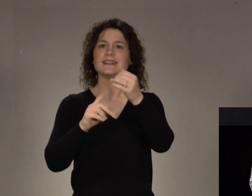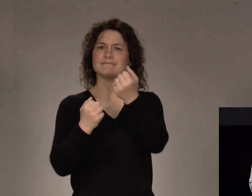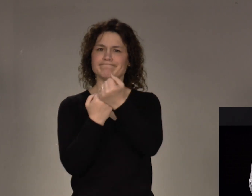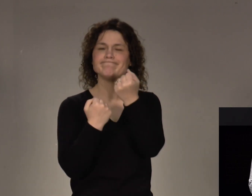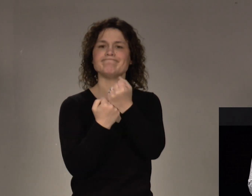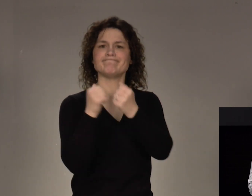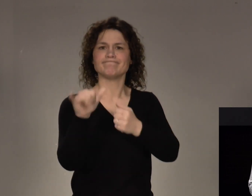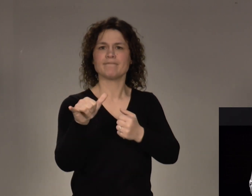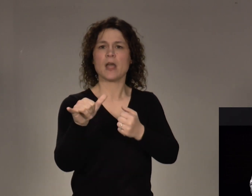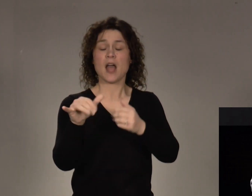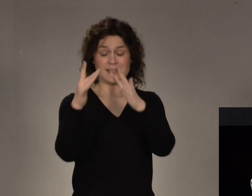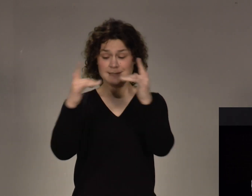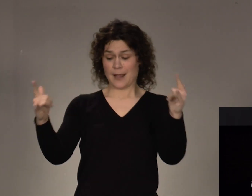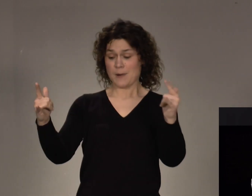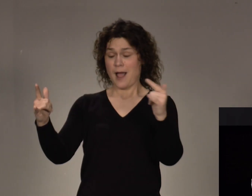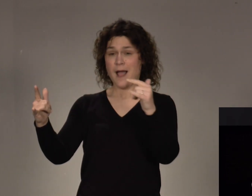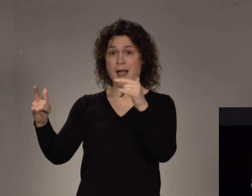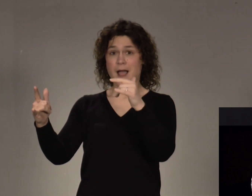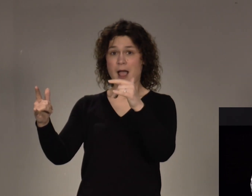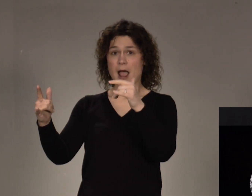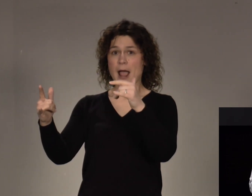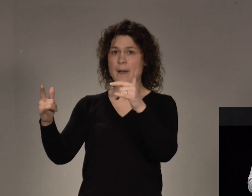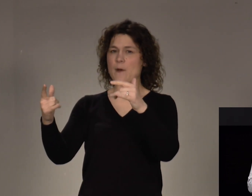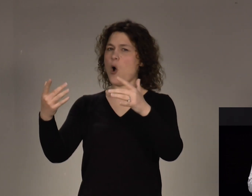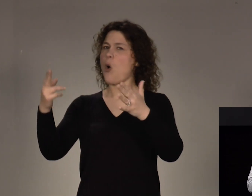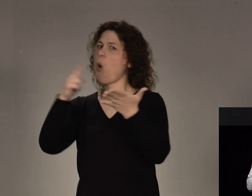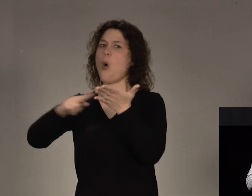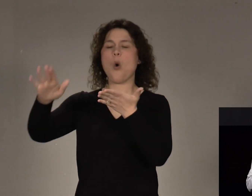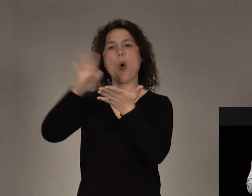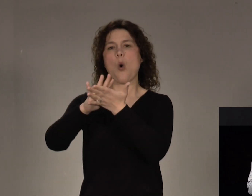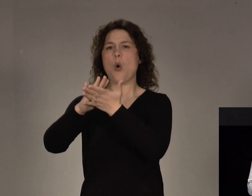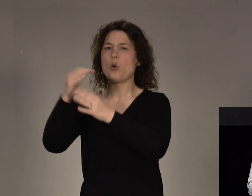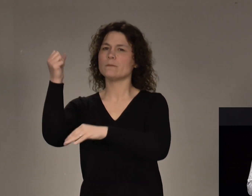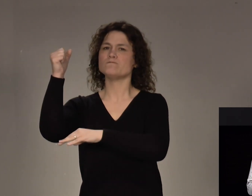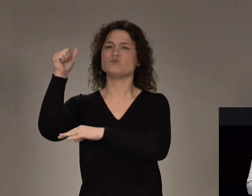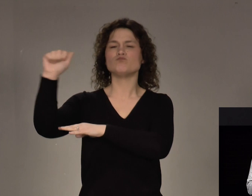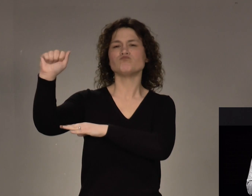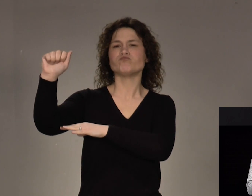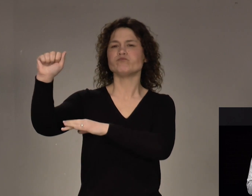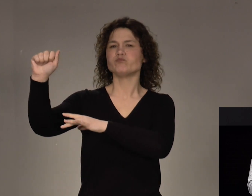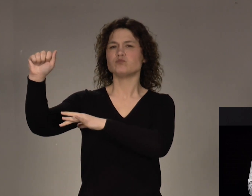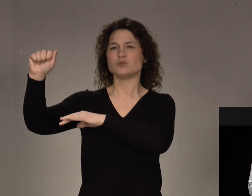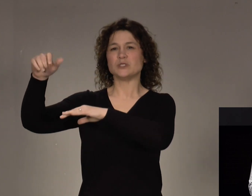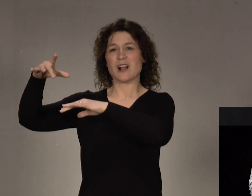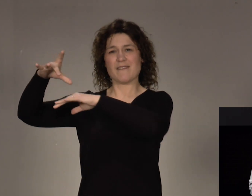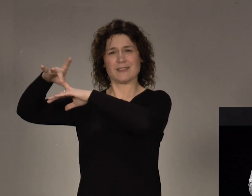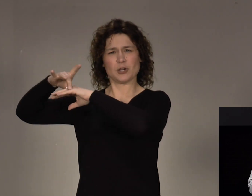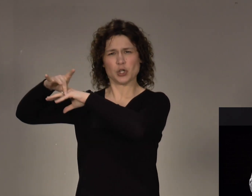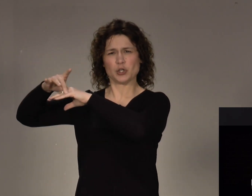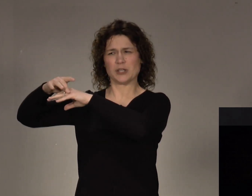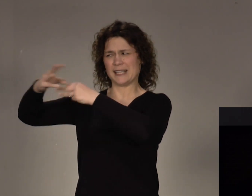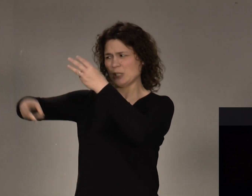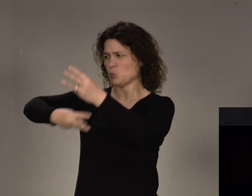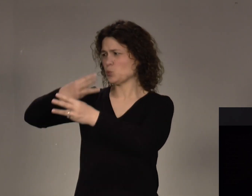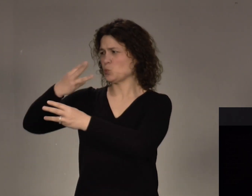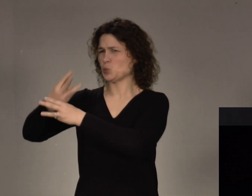same time a holy protest against the idolatries of this age; the idolatries of